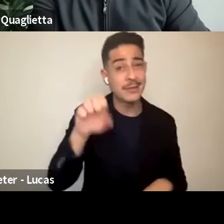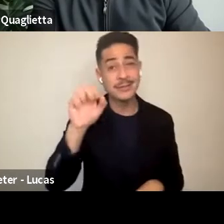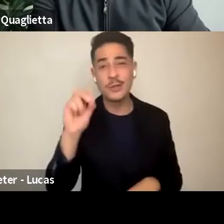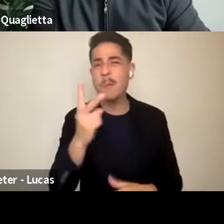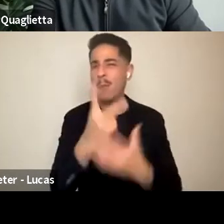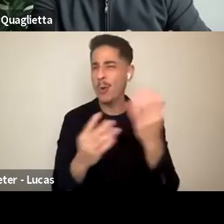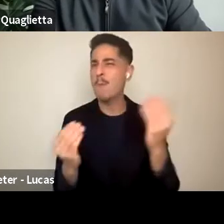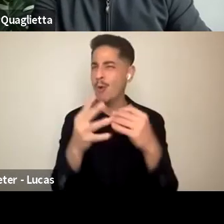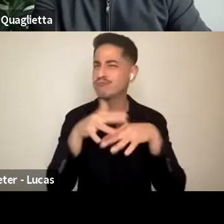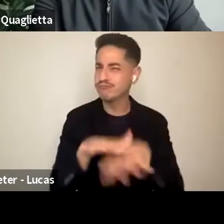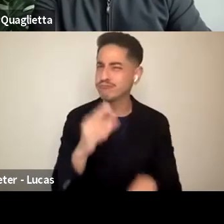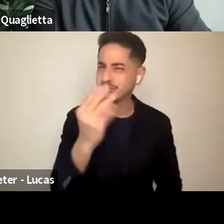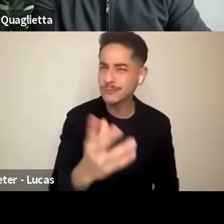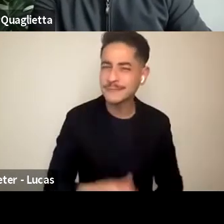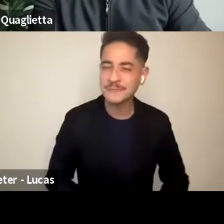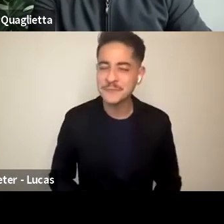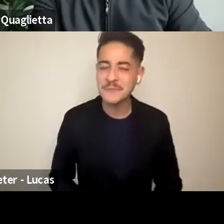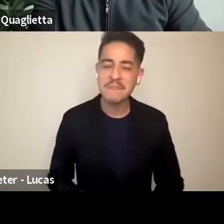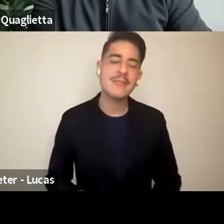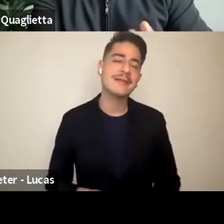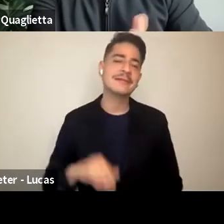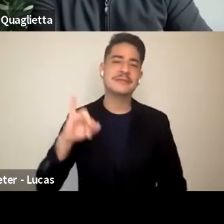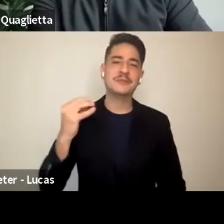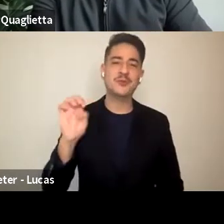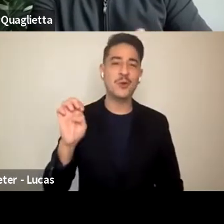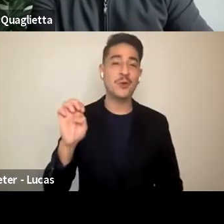Yeah, well, we're going to work on it, right?